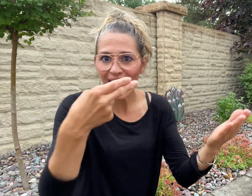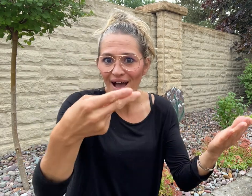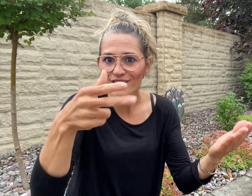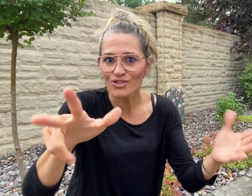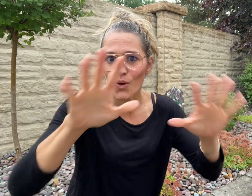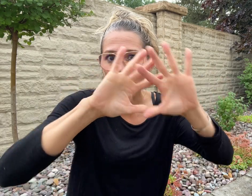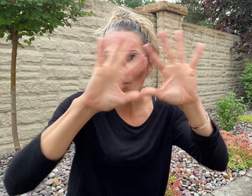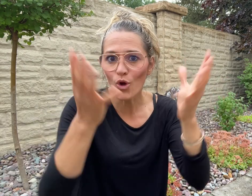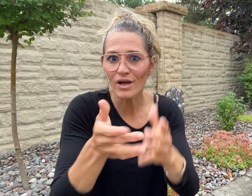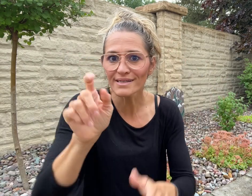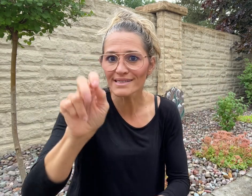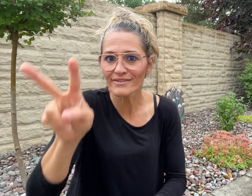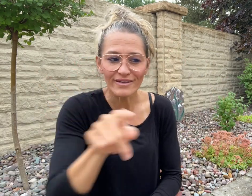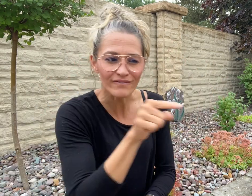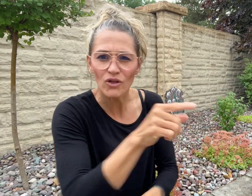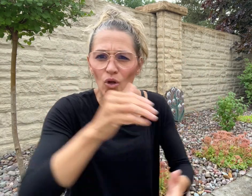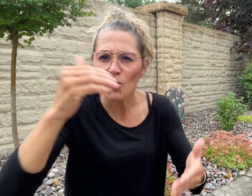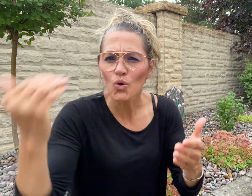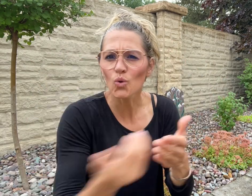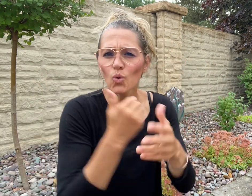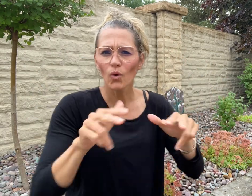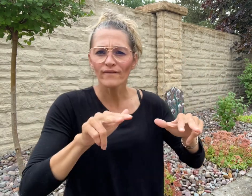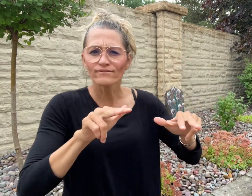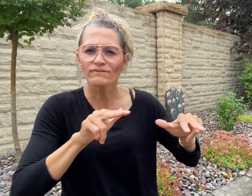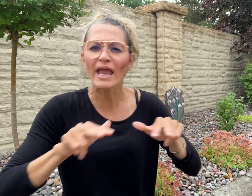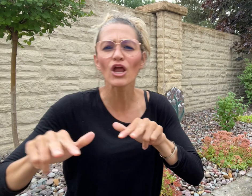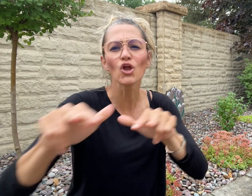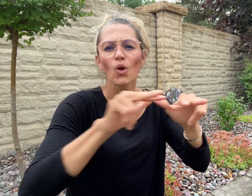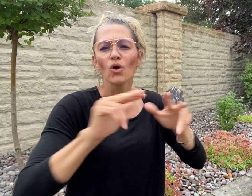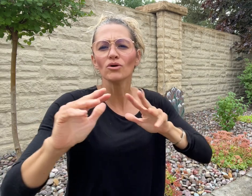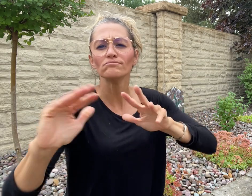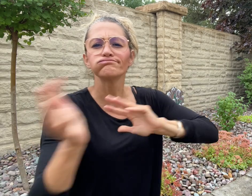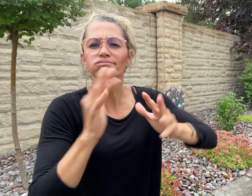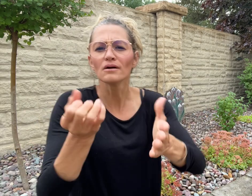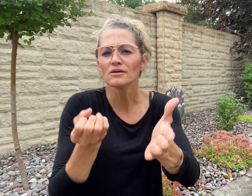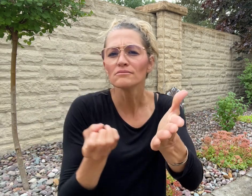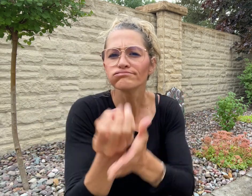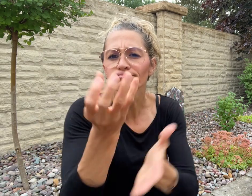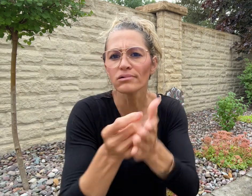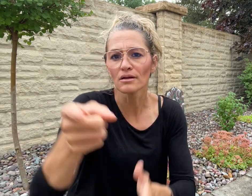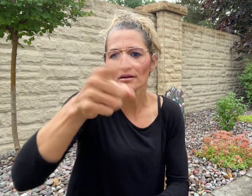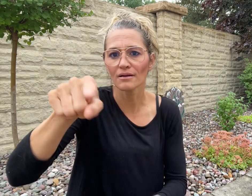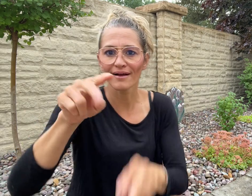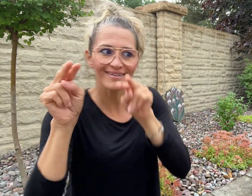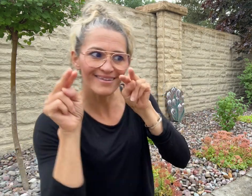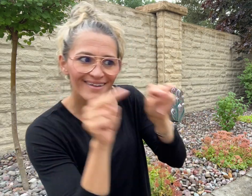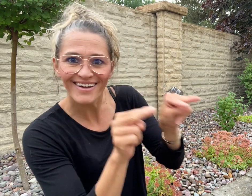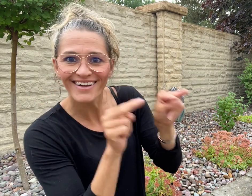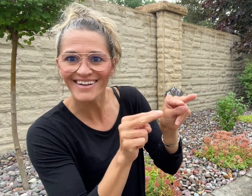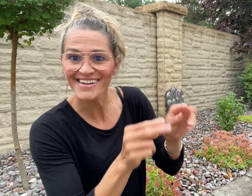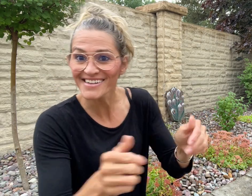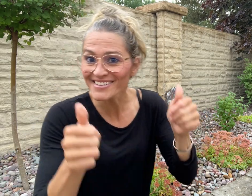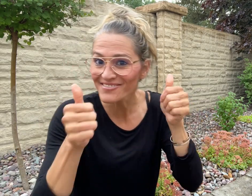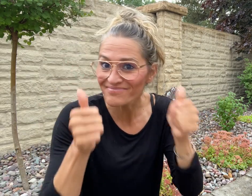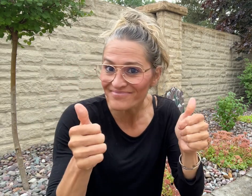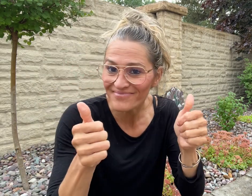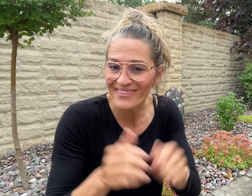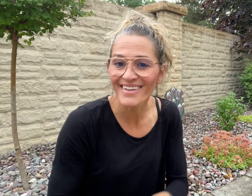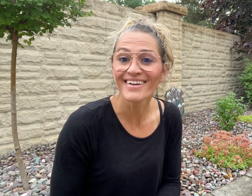H3 World TV to get new video updates!